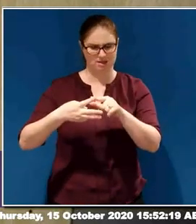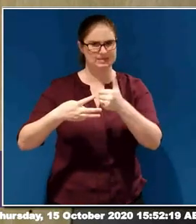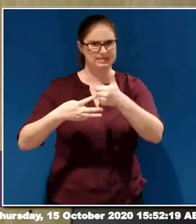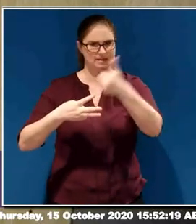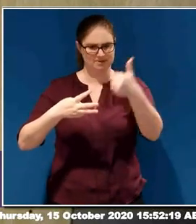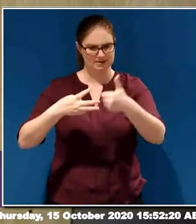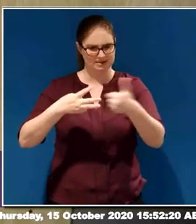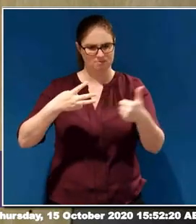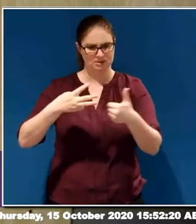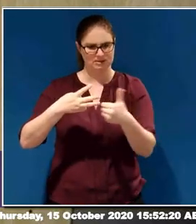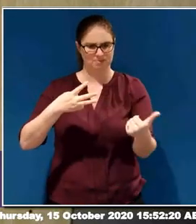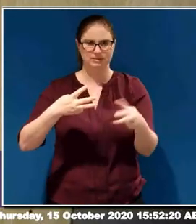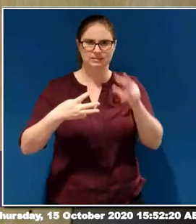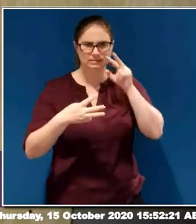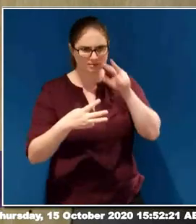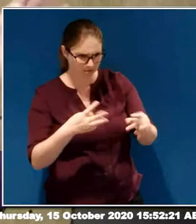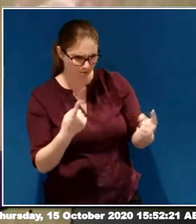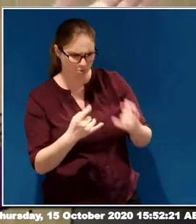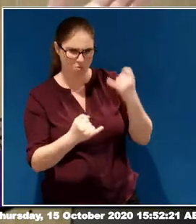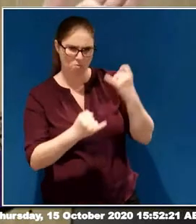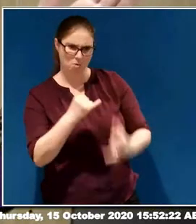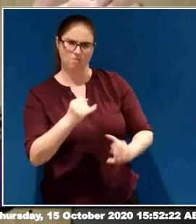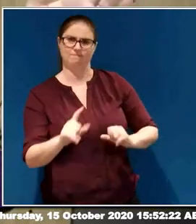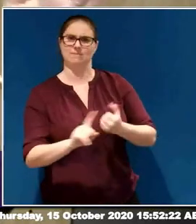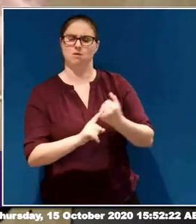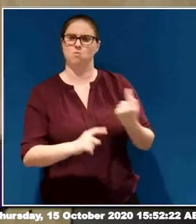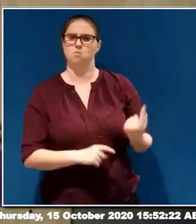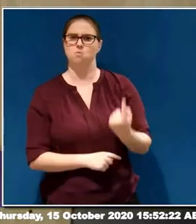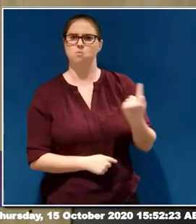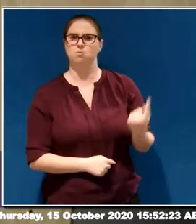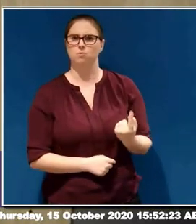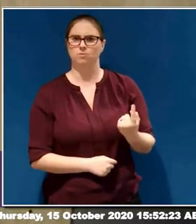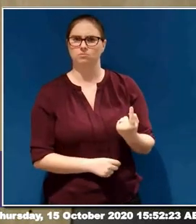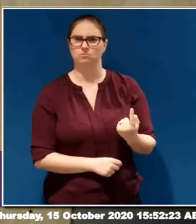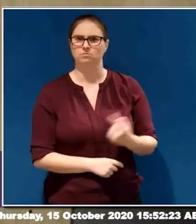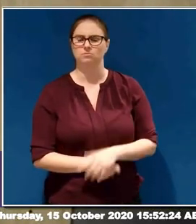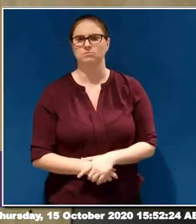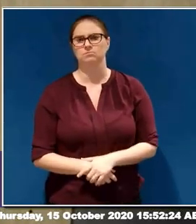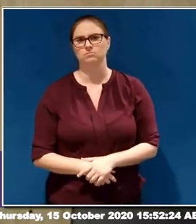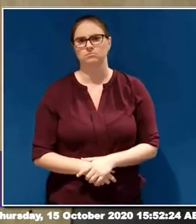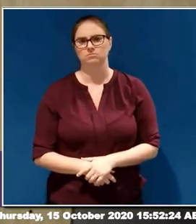So is it actually kids with a disability, or is it Indigenous kids, or is it